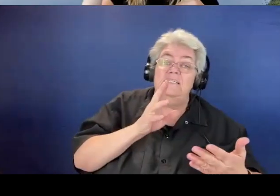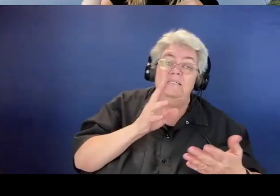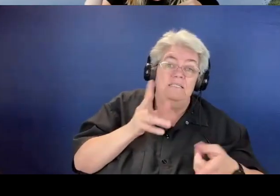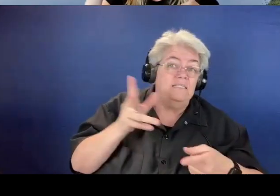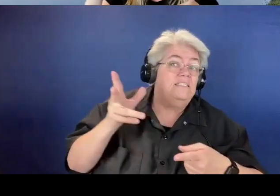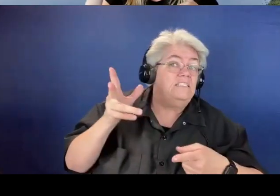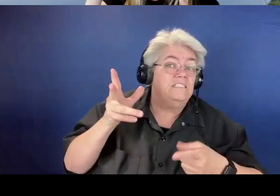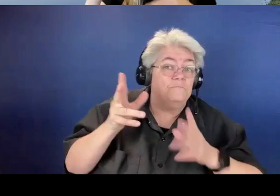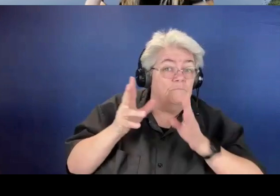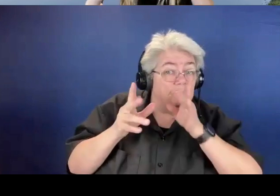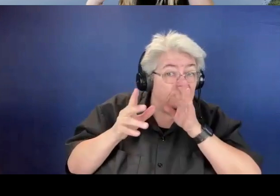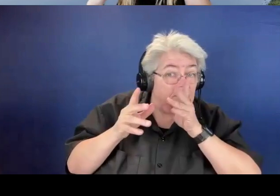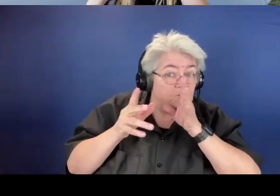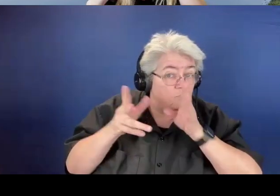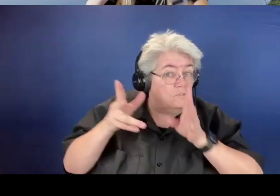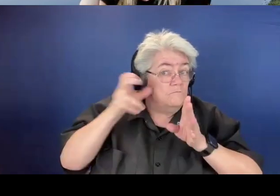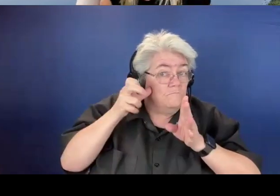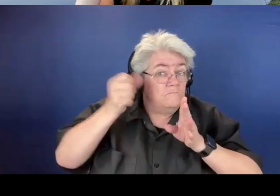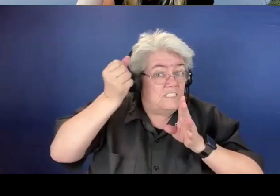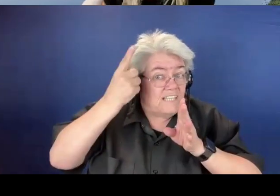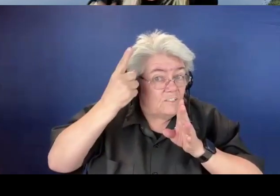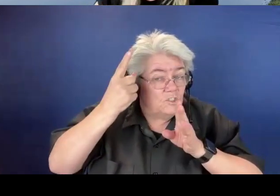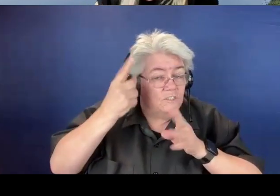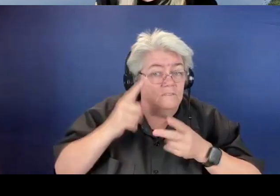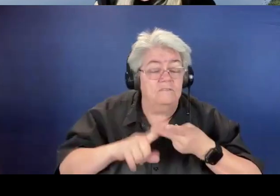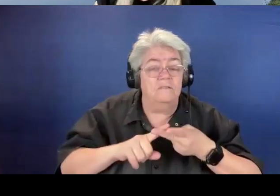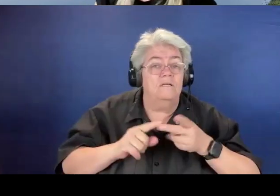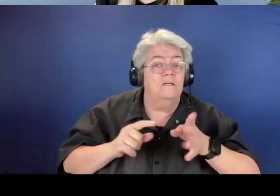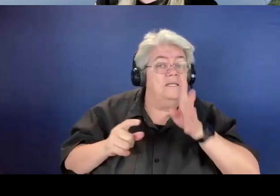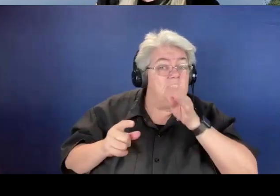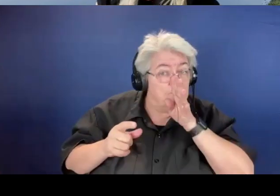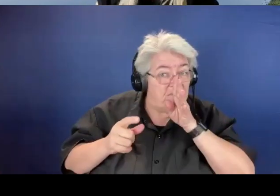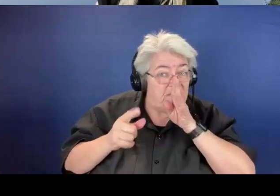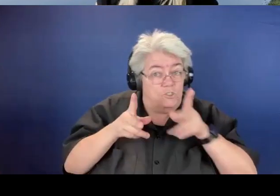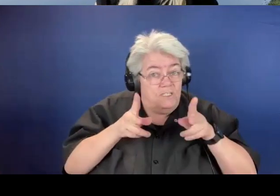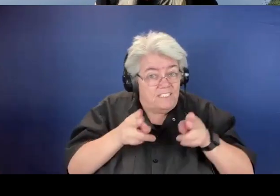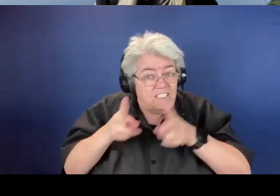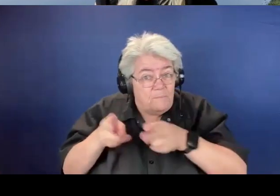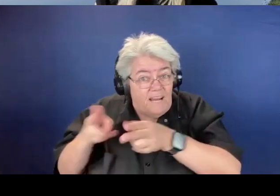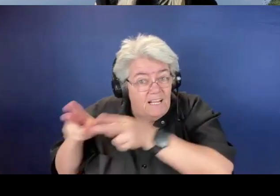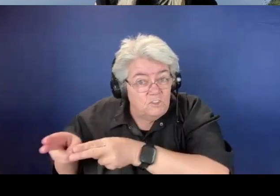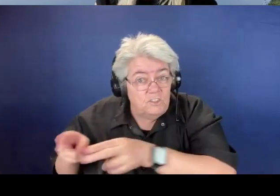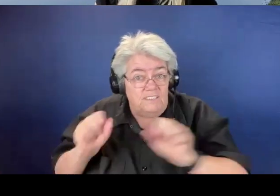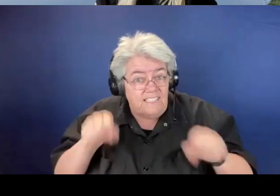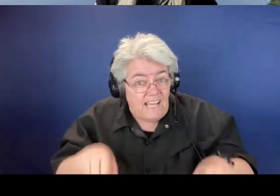through discrimination through identification and then all the way up to comprehension.